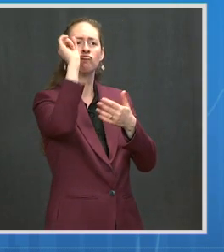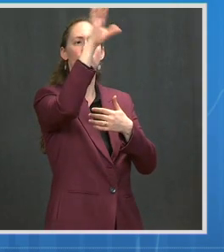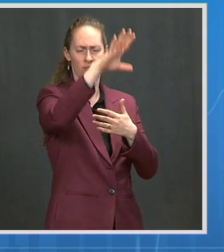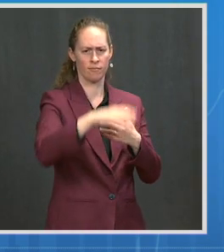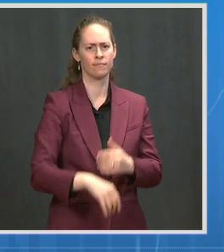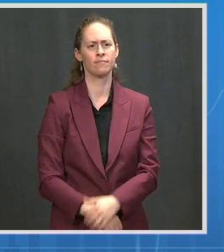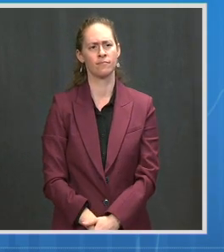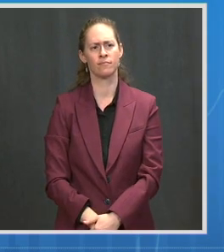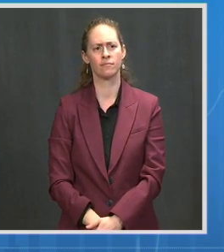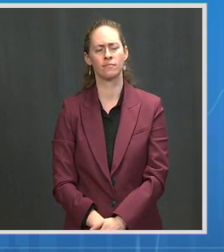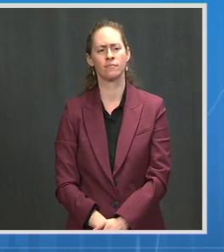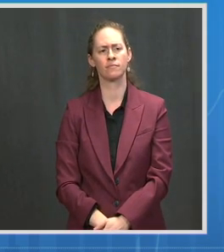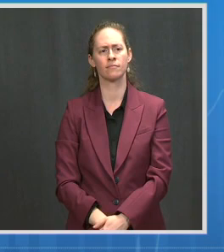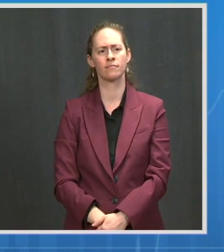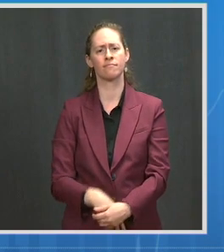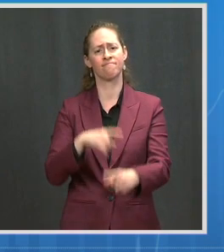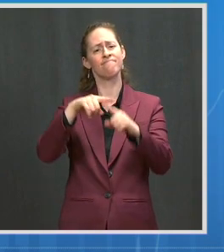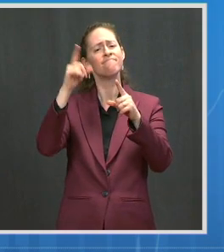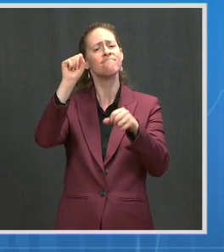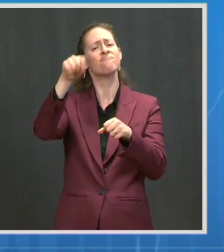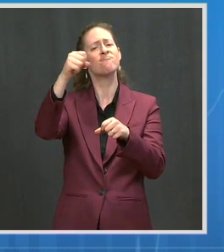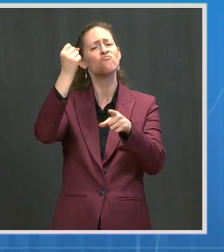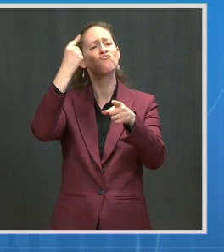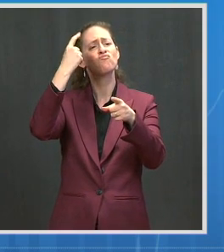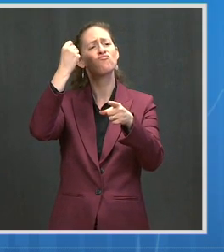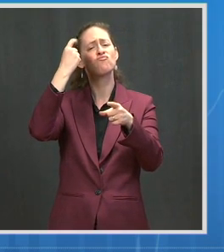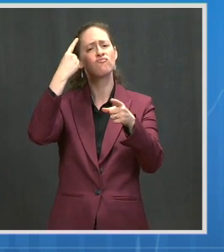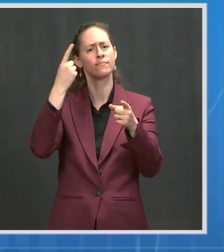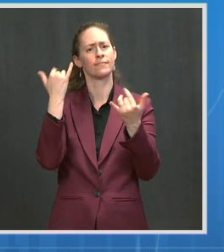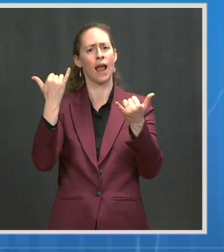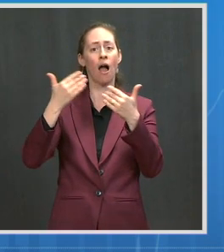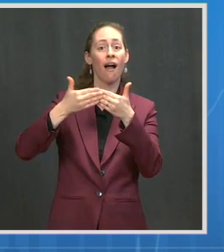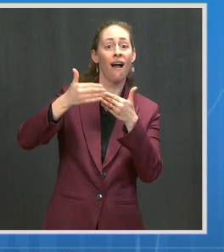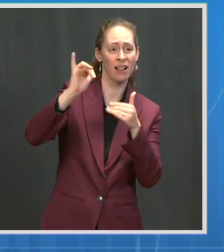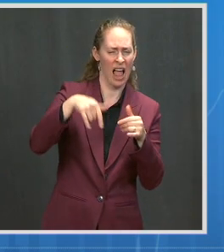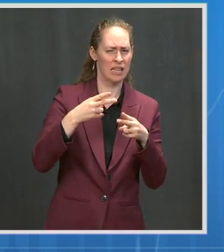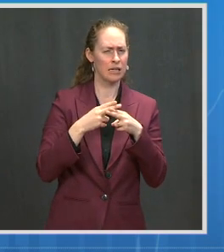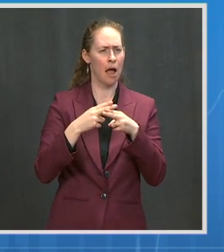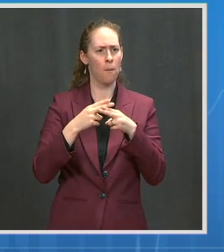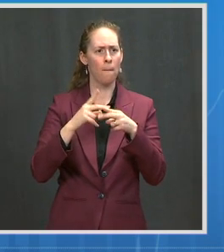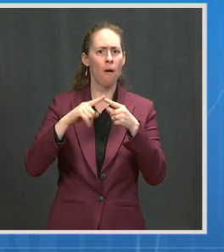The world needs billions of doses. And while the U.S. will be -- play a leadership role,